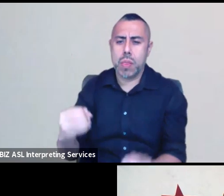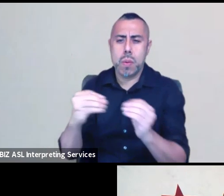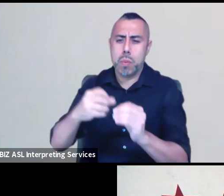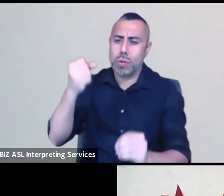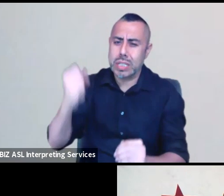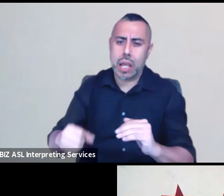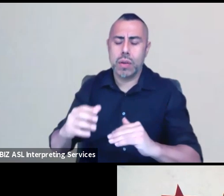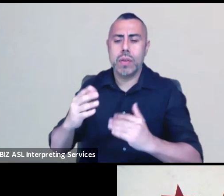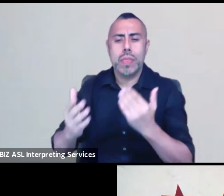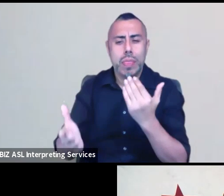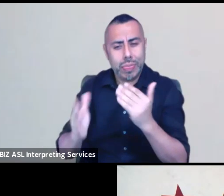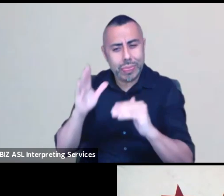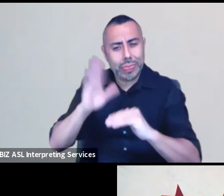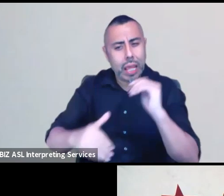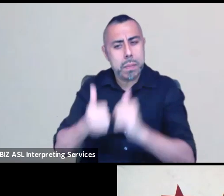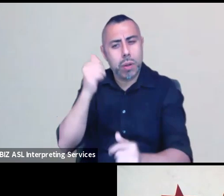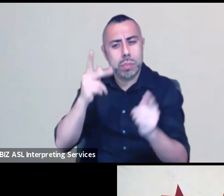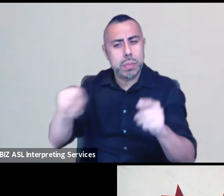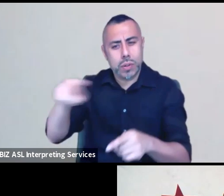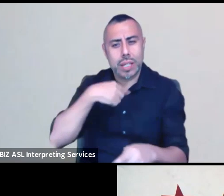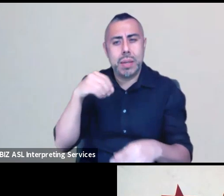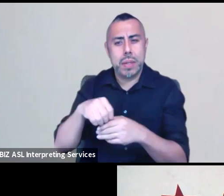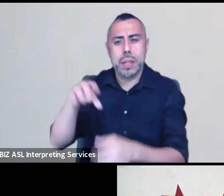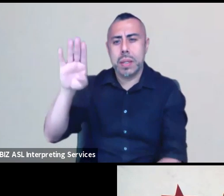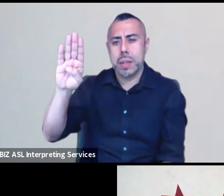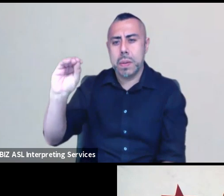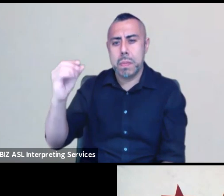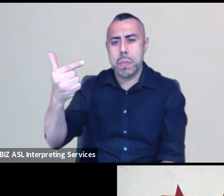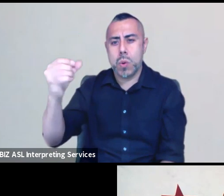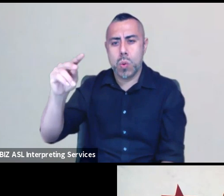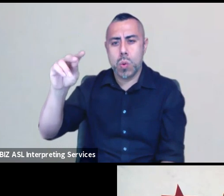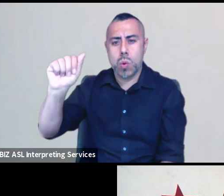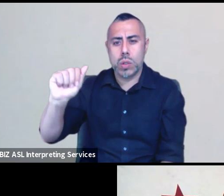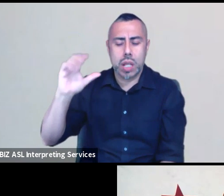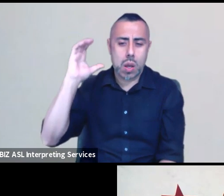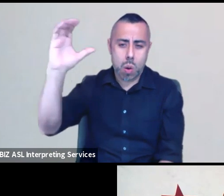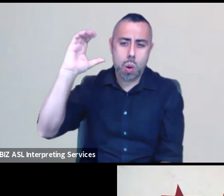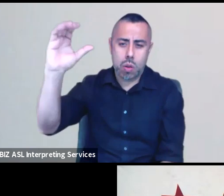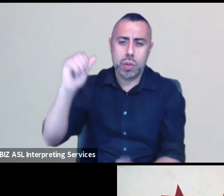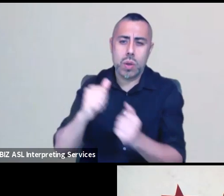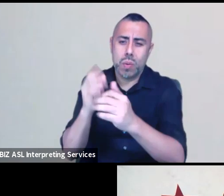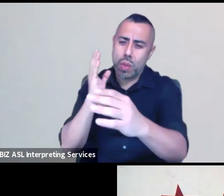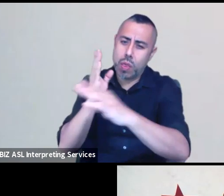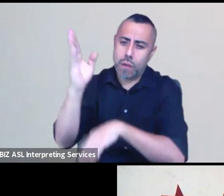on the call, I think, from Bogota, Colombia, with over 100 recognized tribes and groups